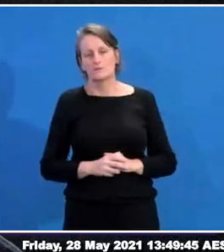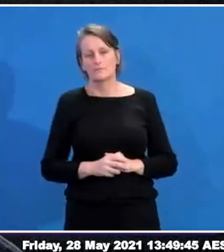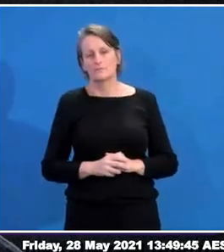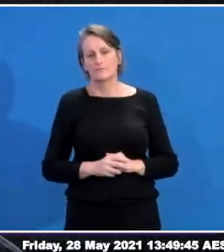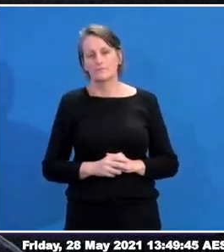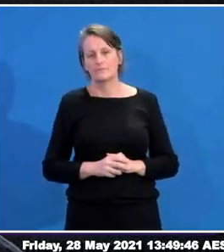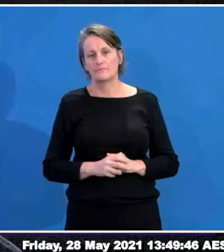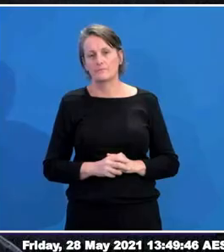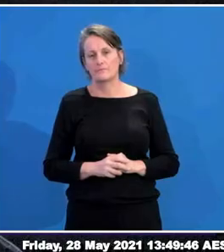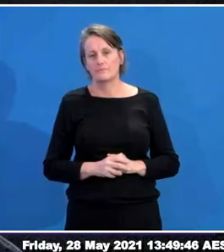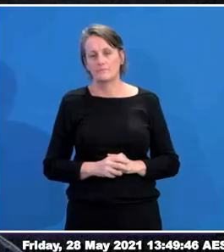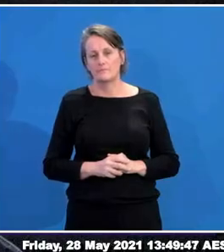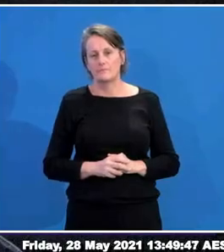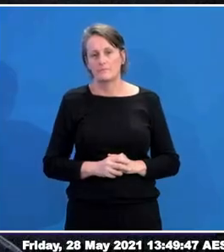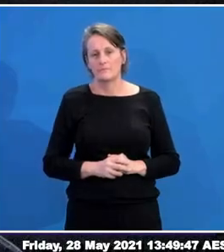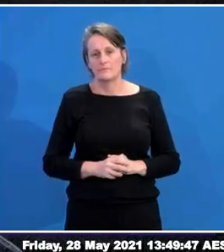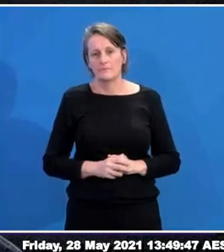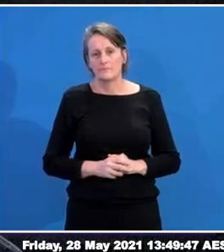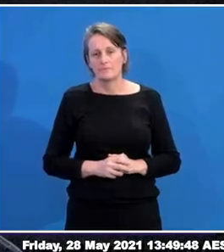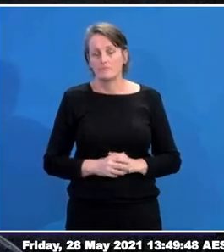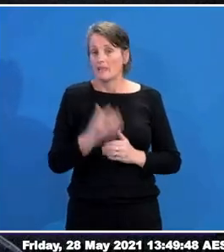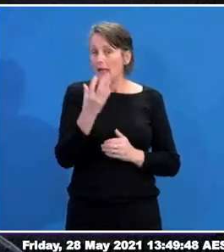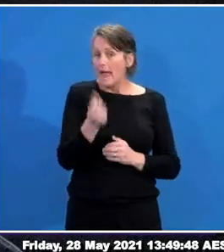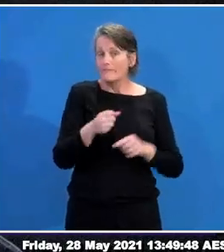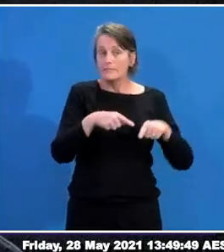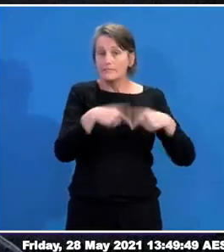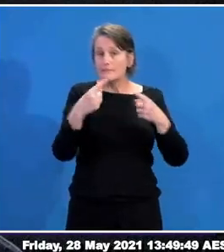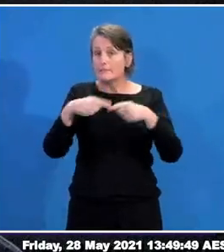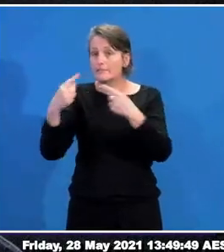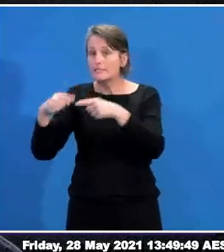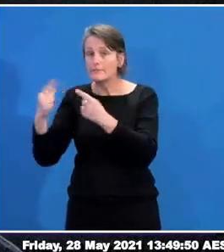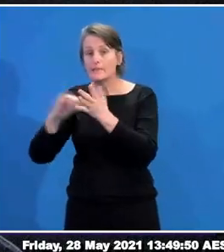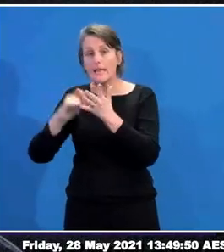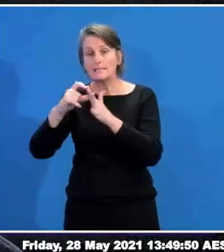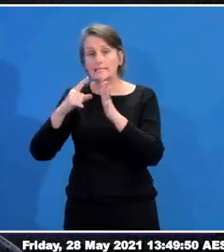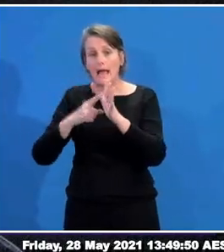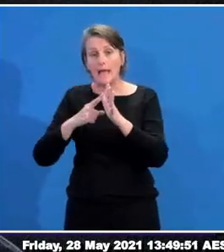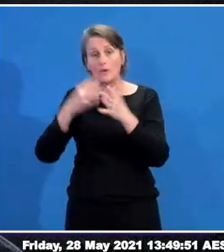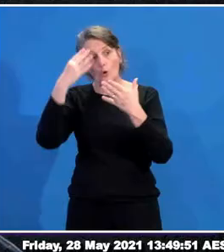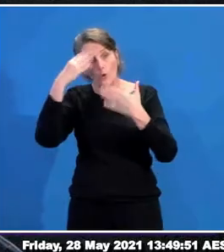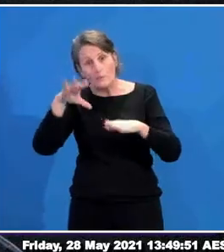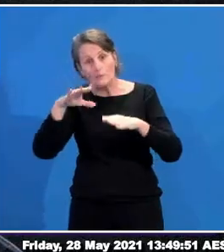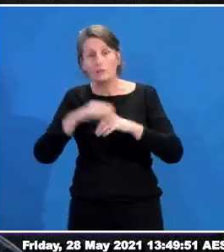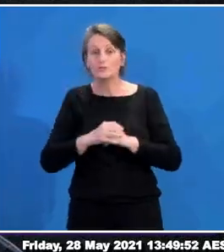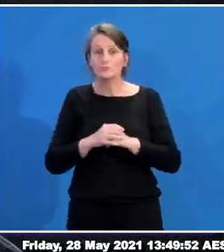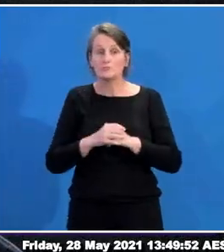There are several different type of SDA properties, depending on the level of function.